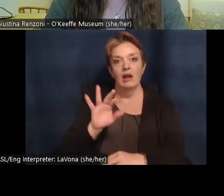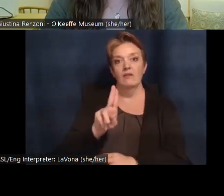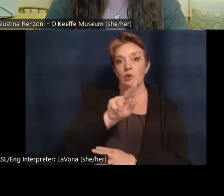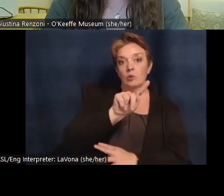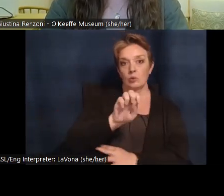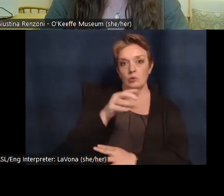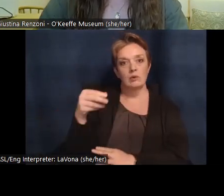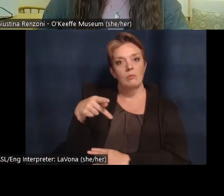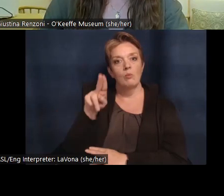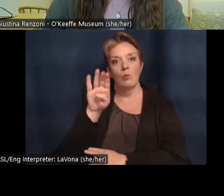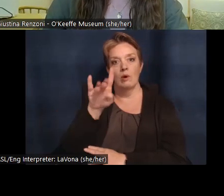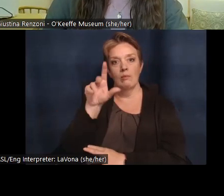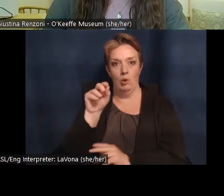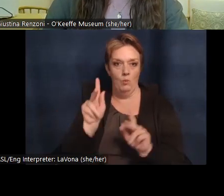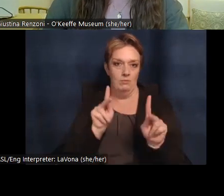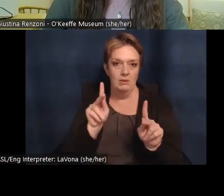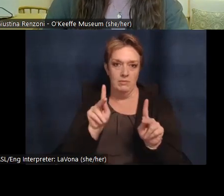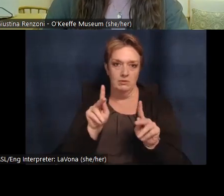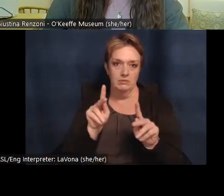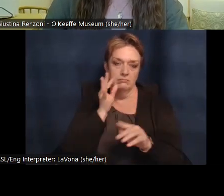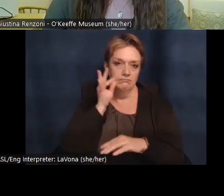whose land the site sits on today.